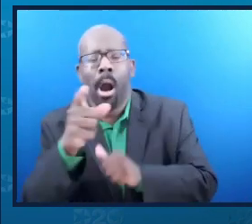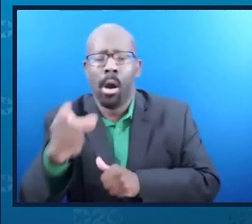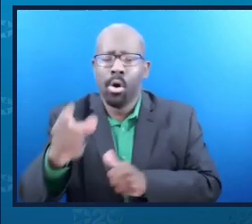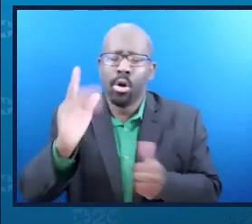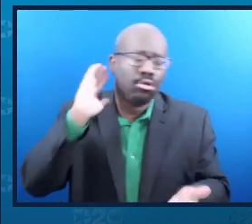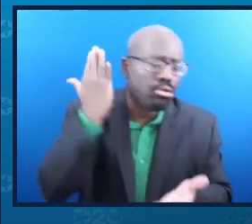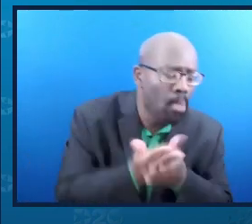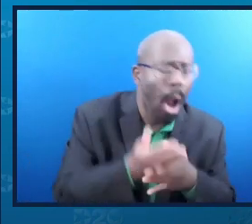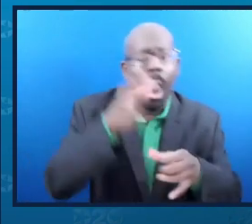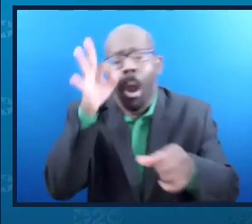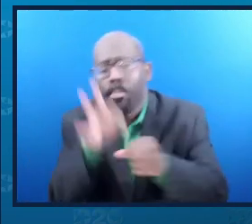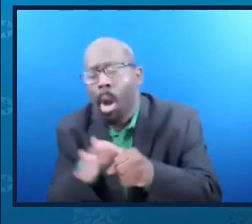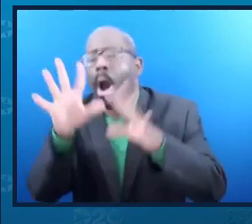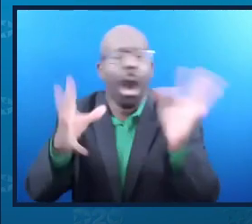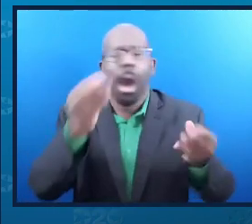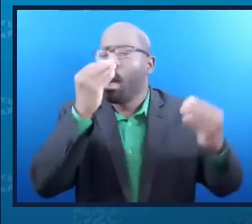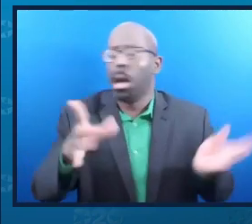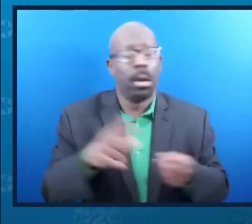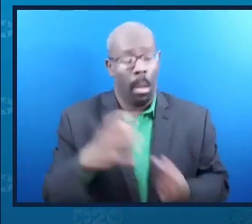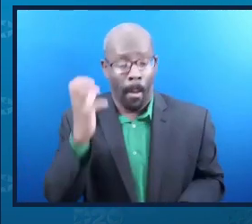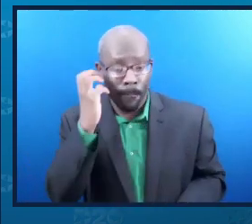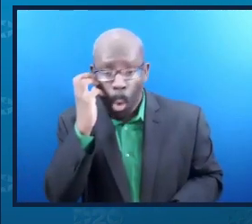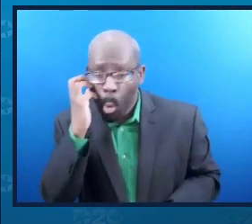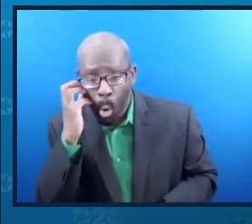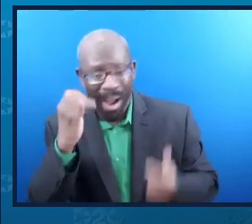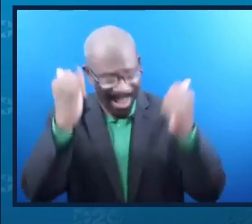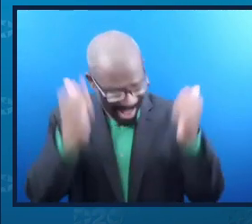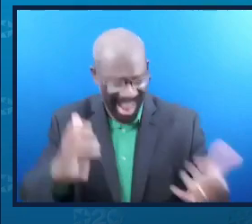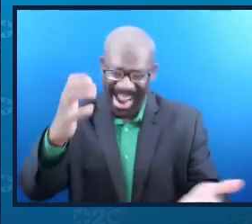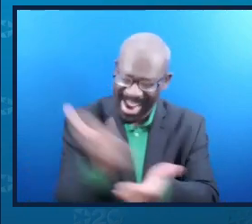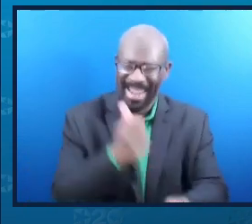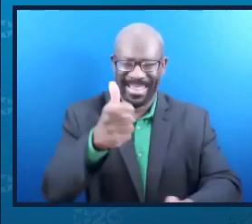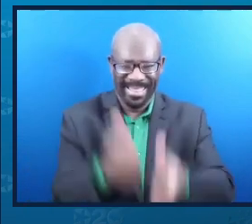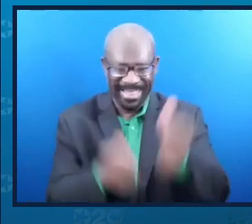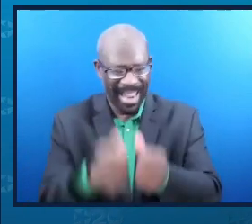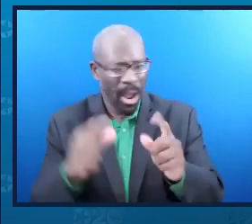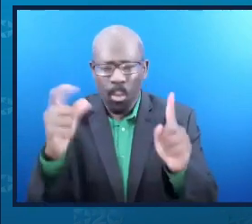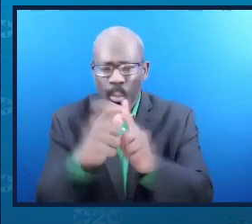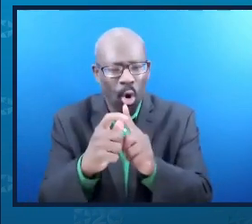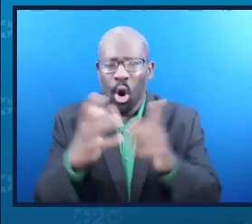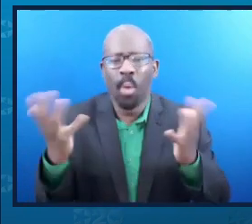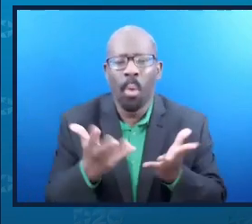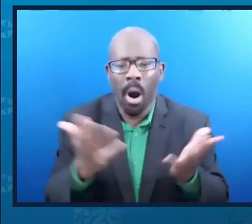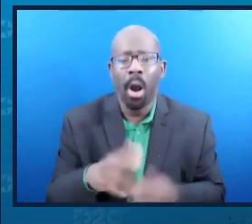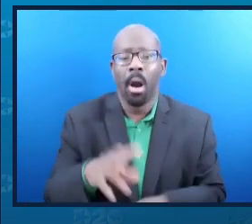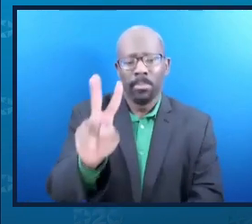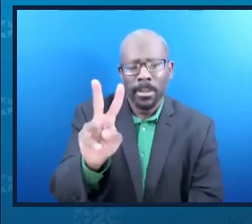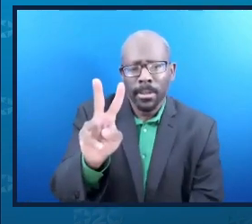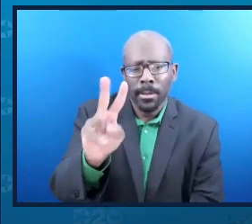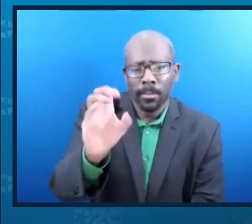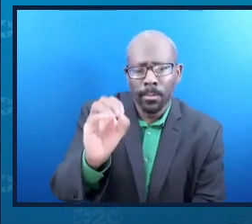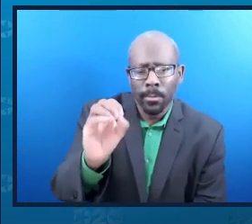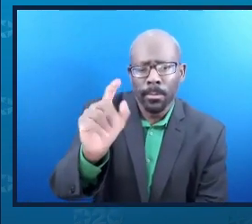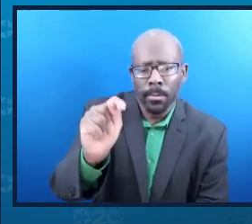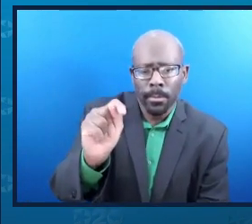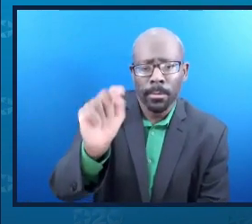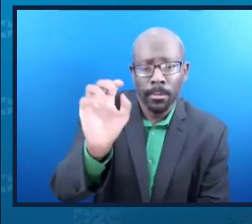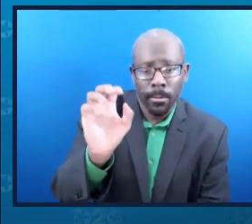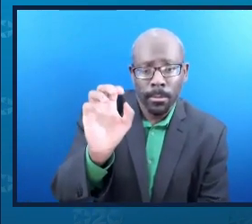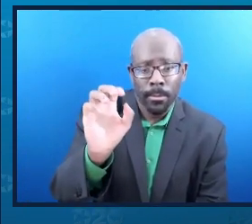RIGHT NOW, AND TEXT VOTE TO